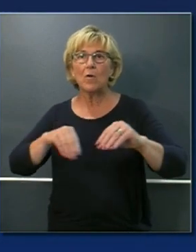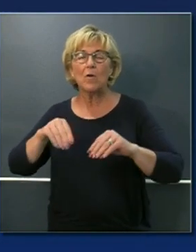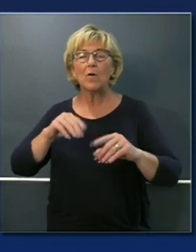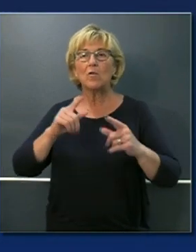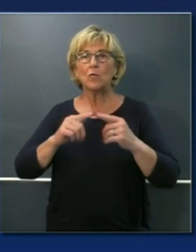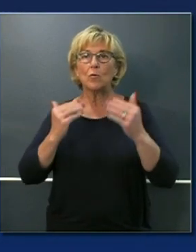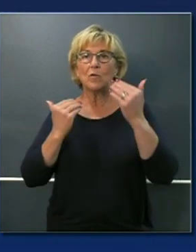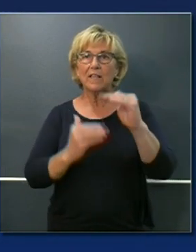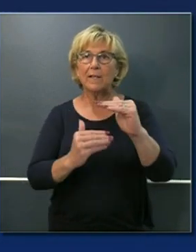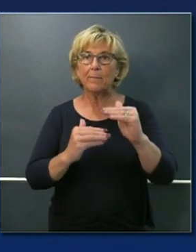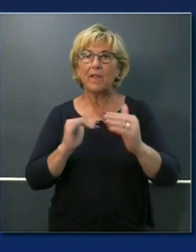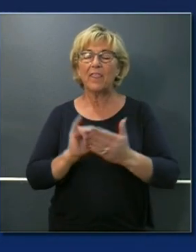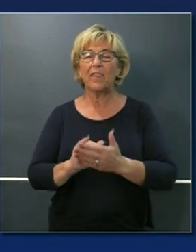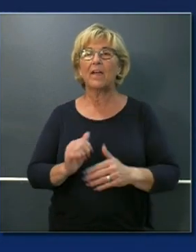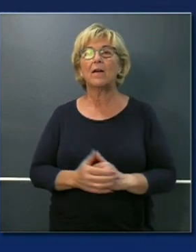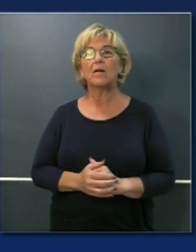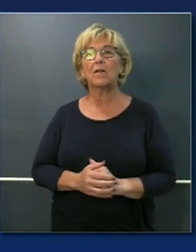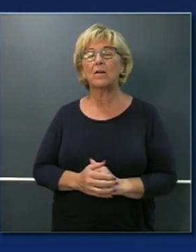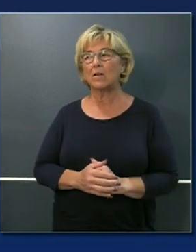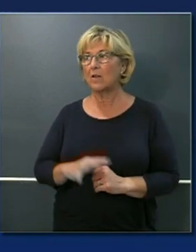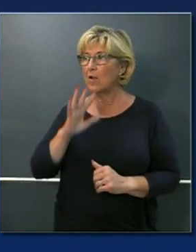FIRST OF ALL, COVID-19 IS NOT